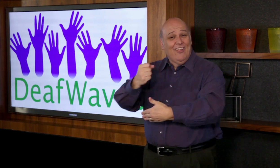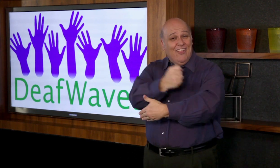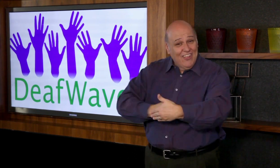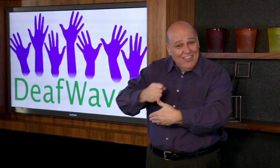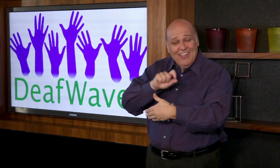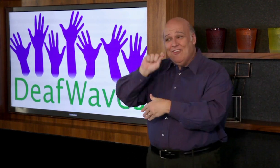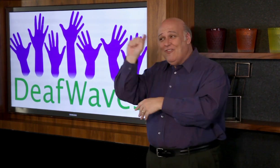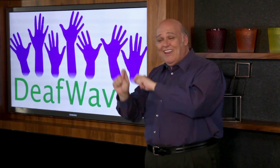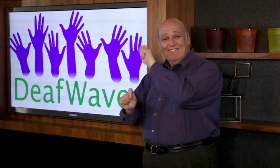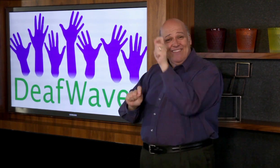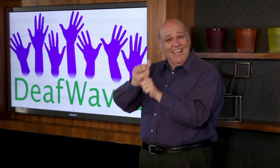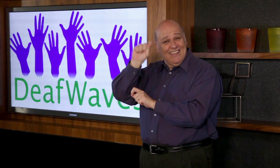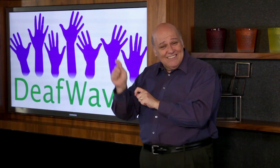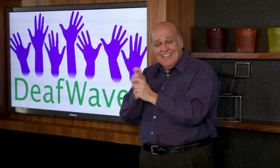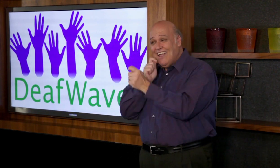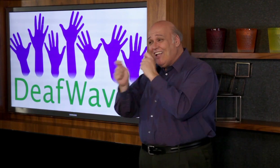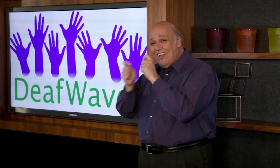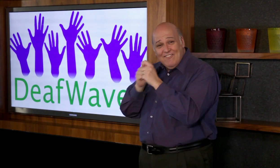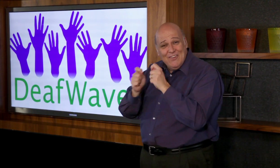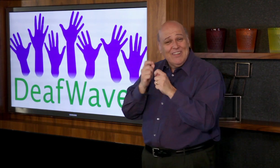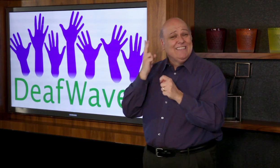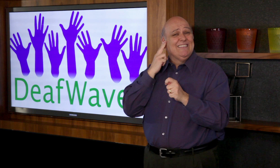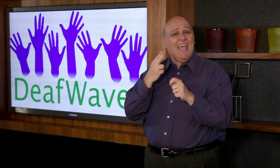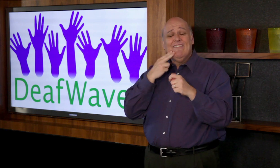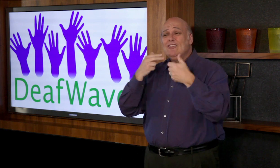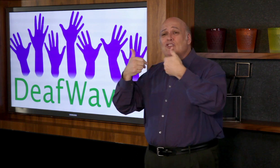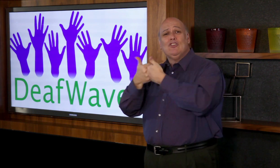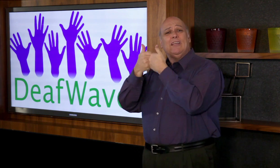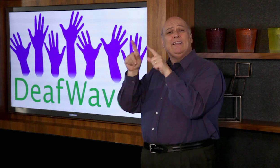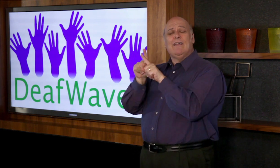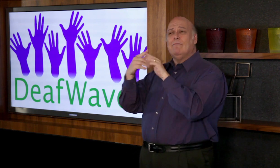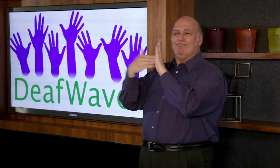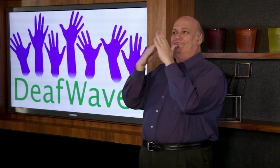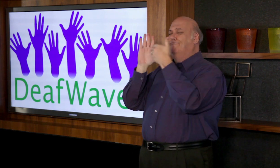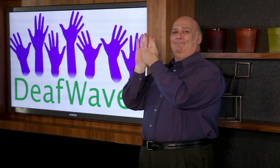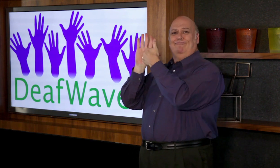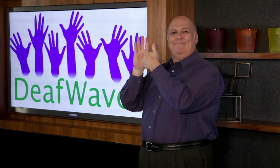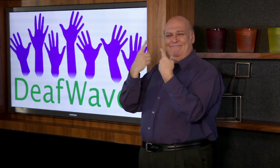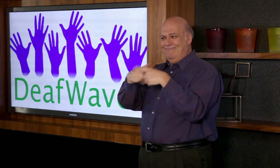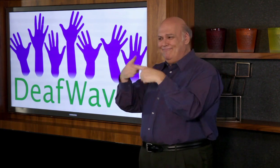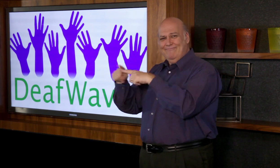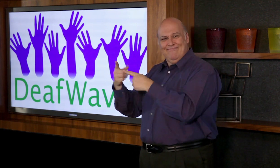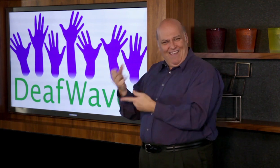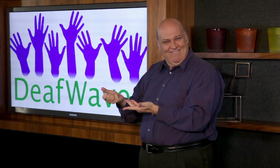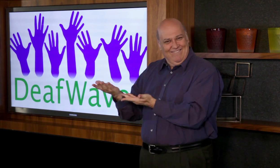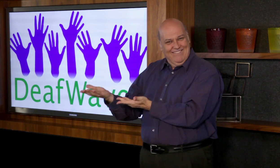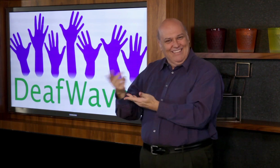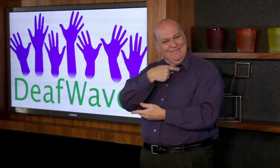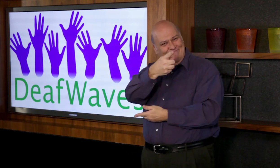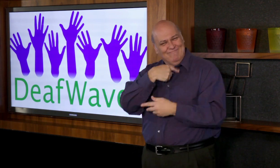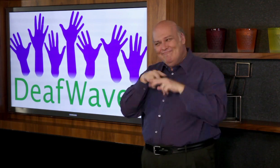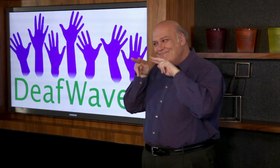offer - CookSign, Deaf Trivia, guest interview and Deaf Challenge... something for everyone.